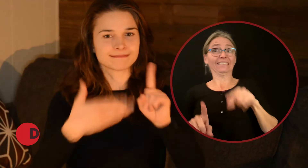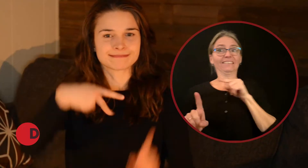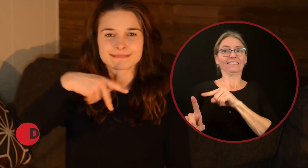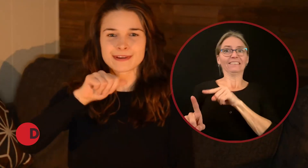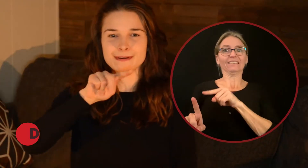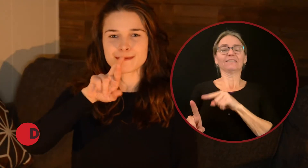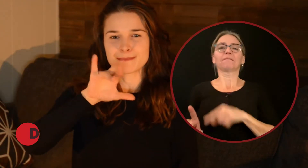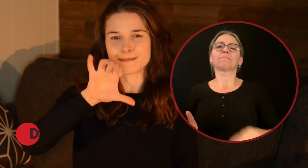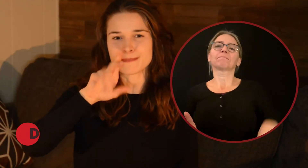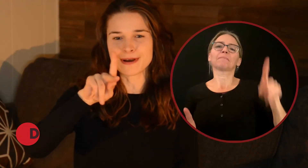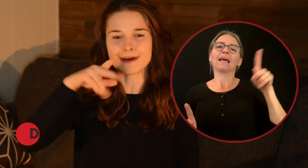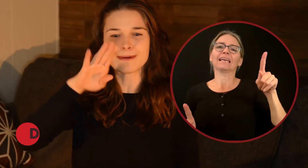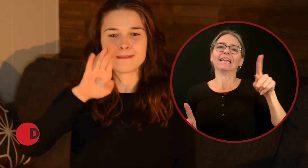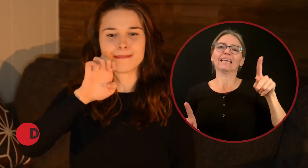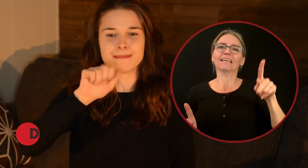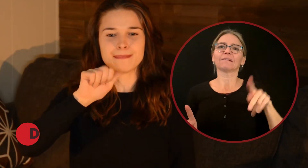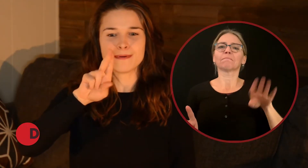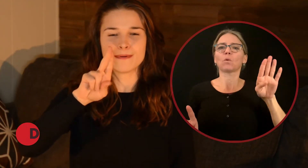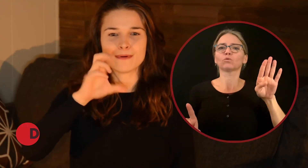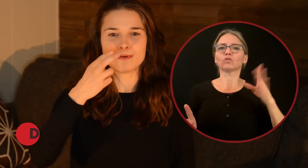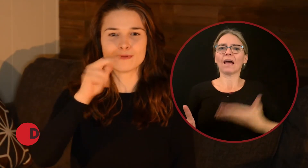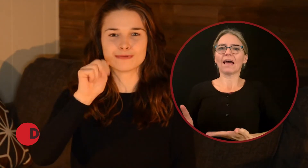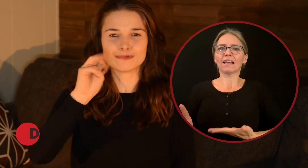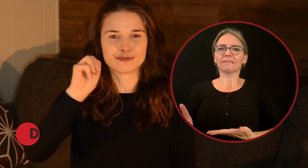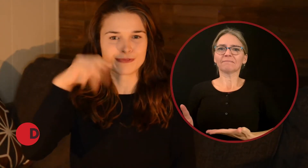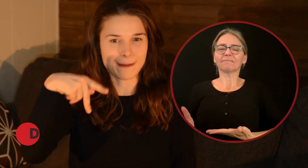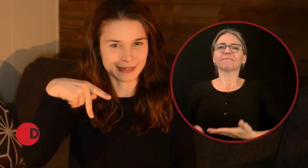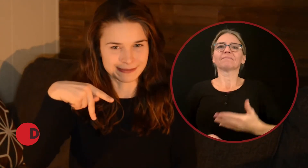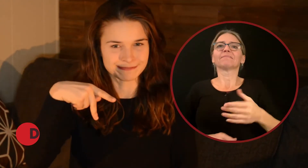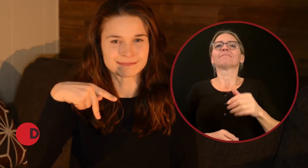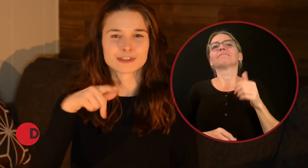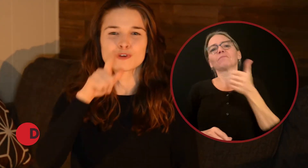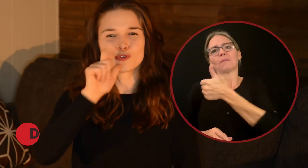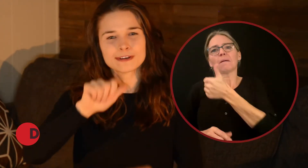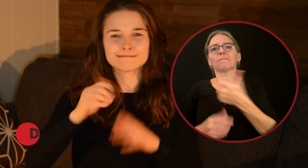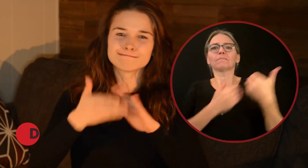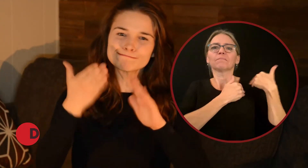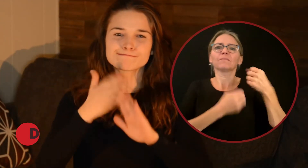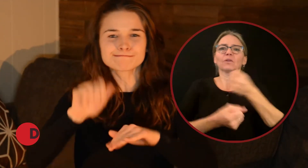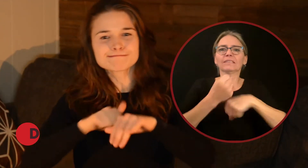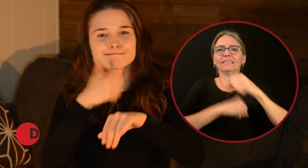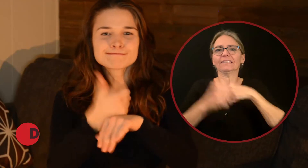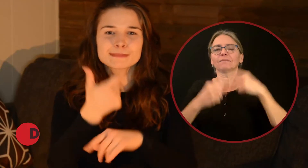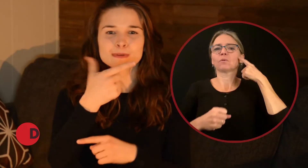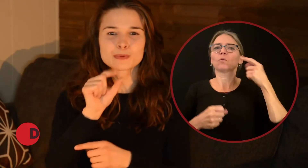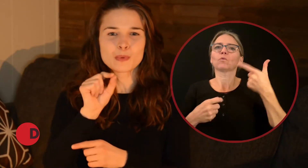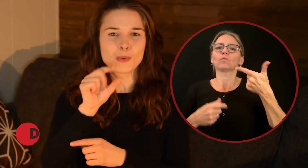[Nicole]: That was Patrick Beauchamp who is organizing the